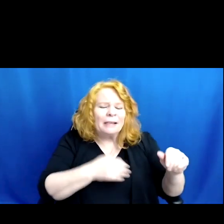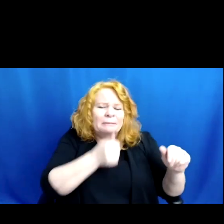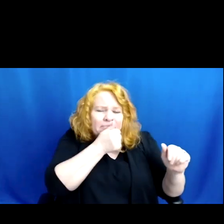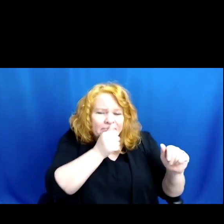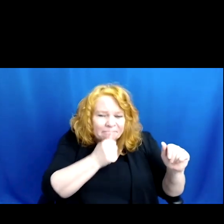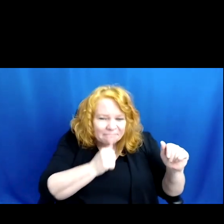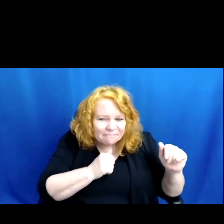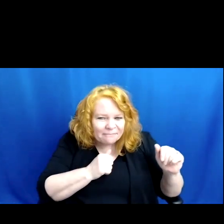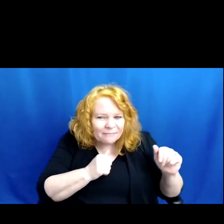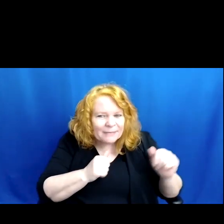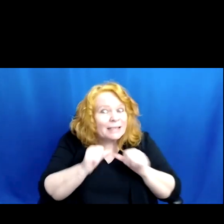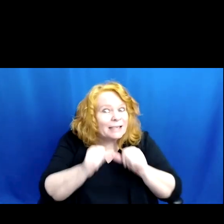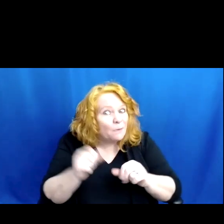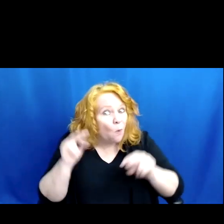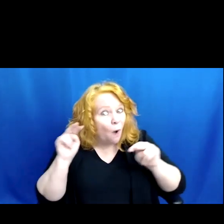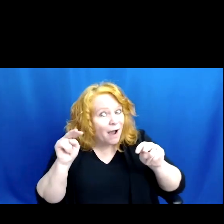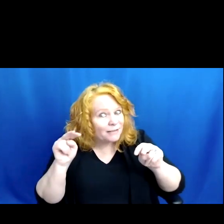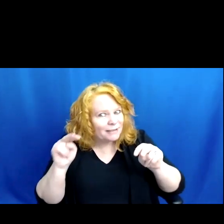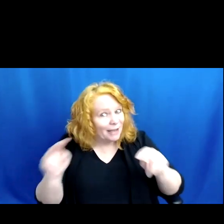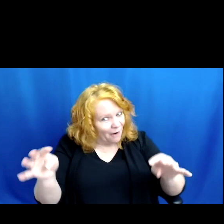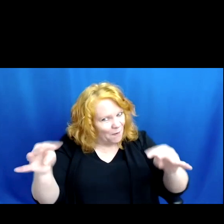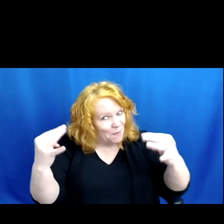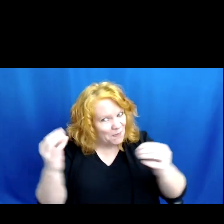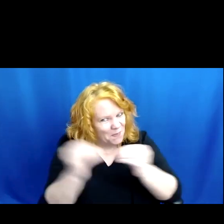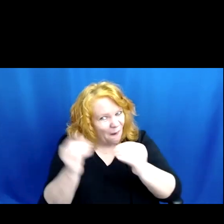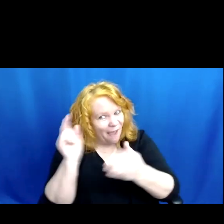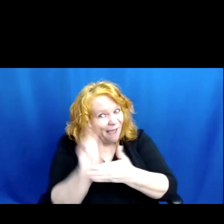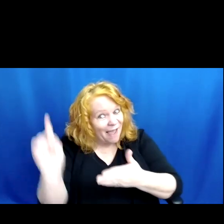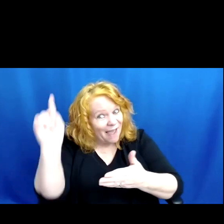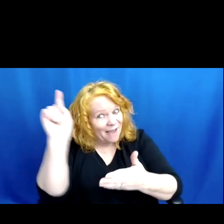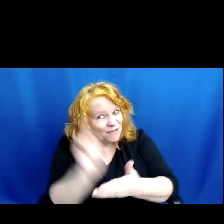watching and keep turning me on every week even if you are not sure.